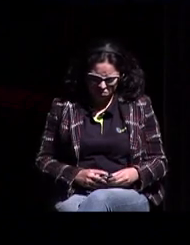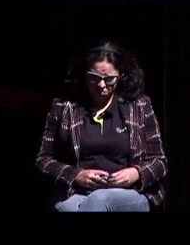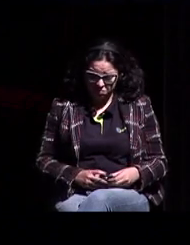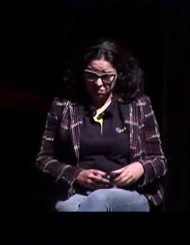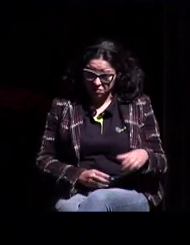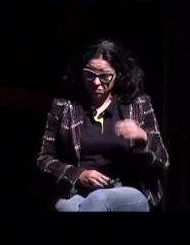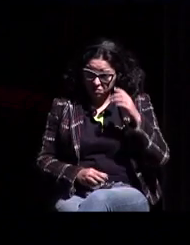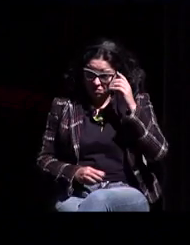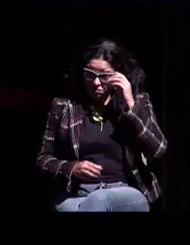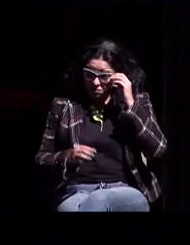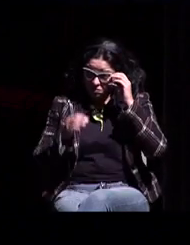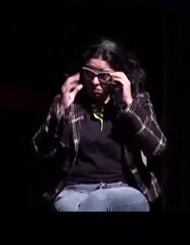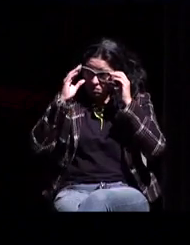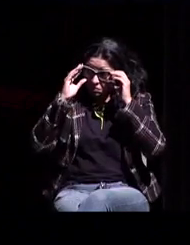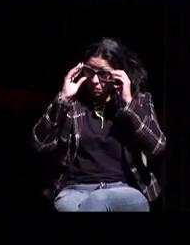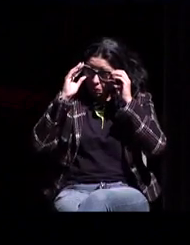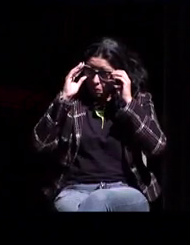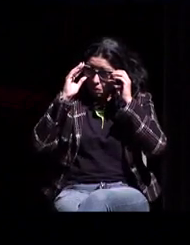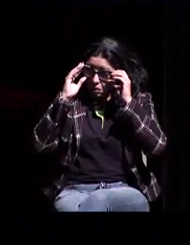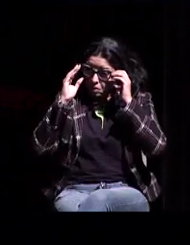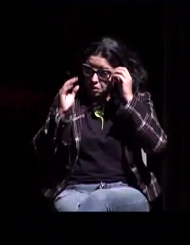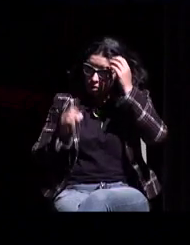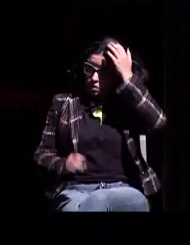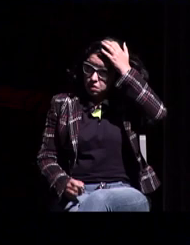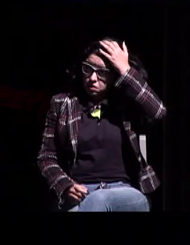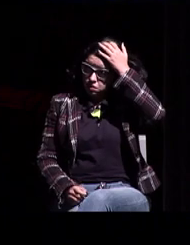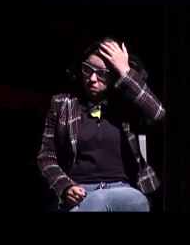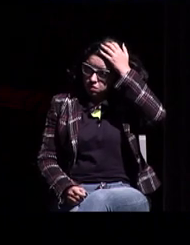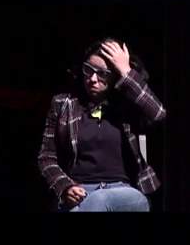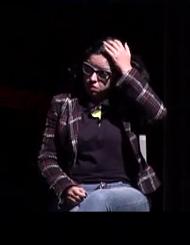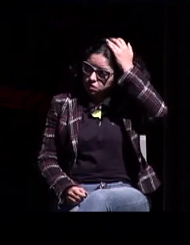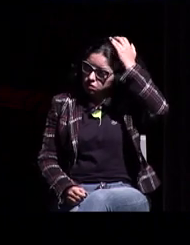because it is a concept for stigmatizing